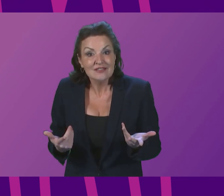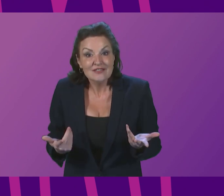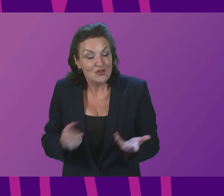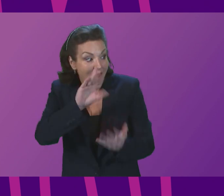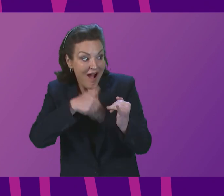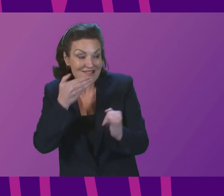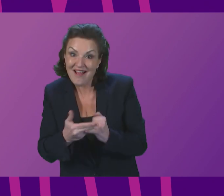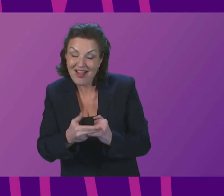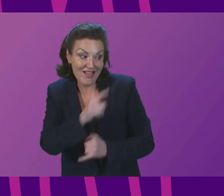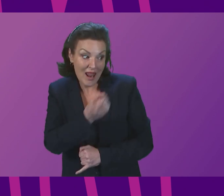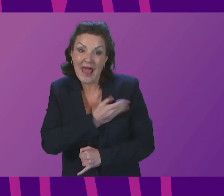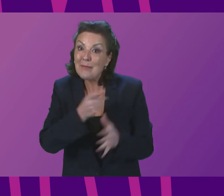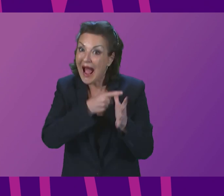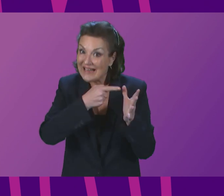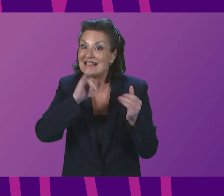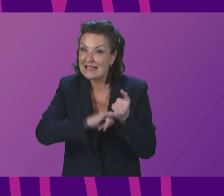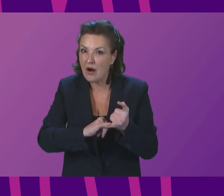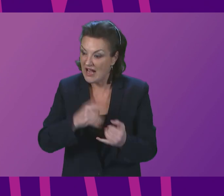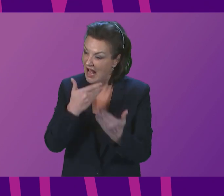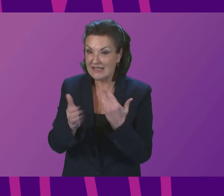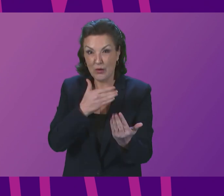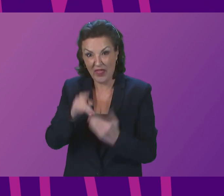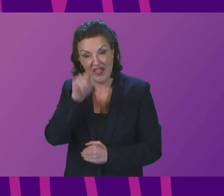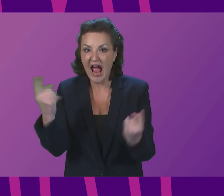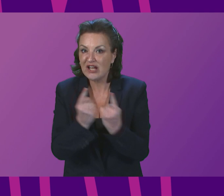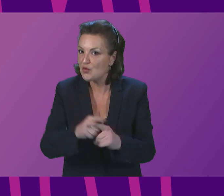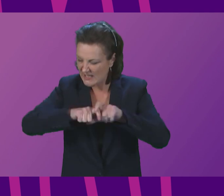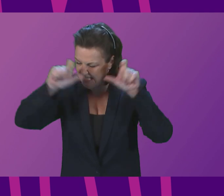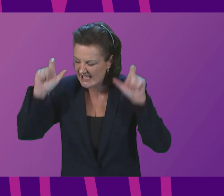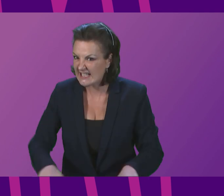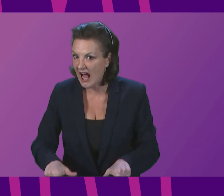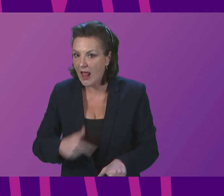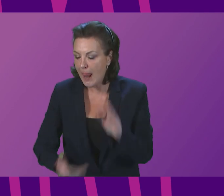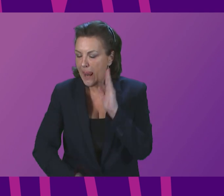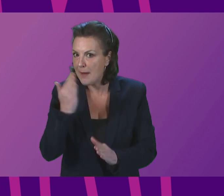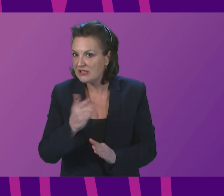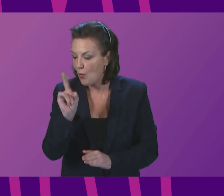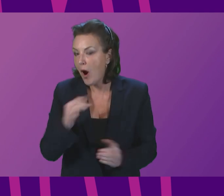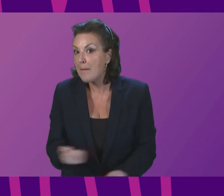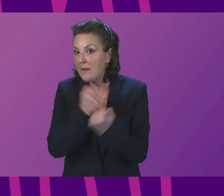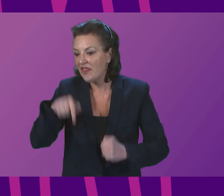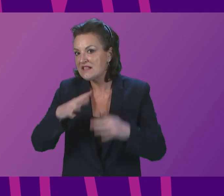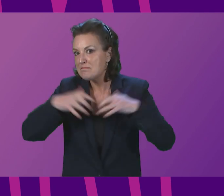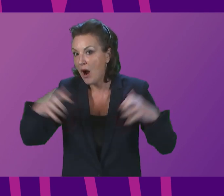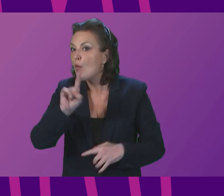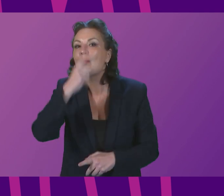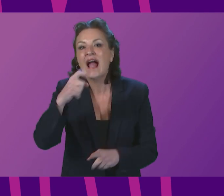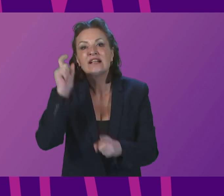Until Anas Sarwar addresses that issue, we in this Parliament will always be limited in what we can do.